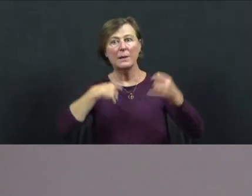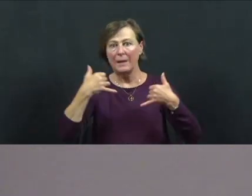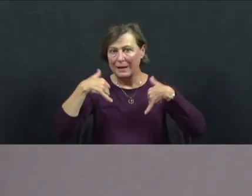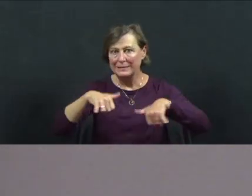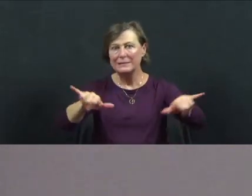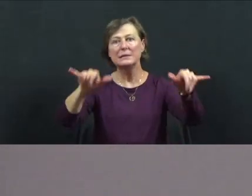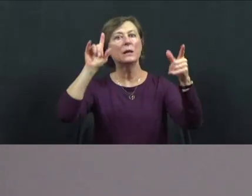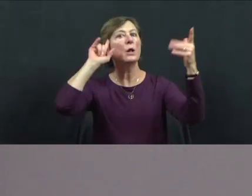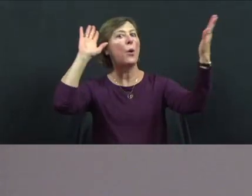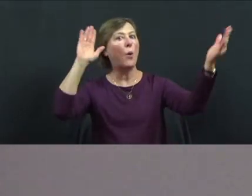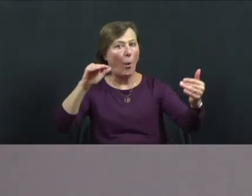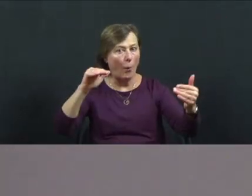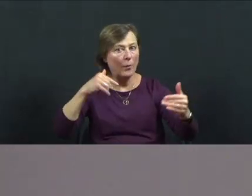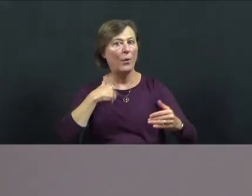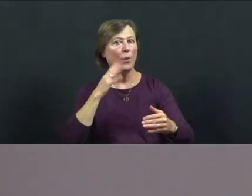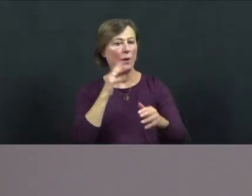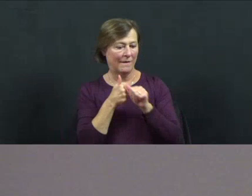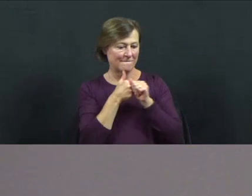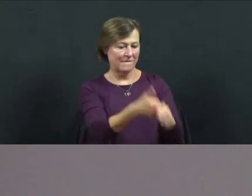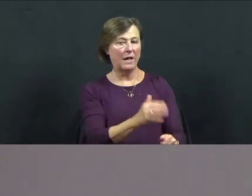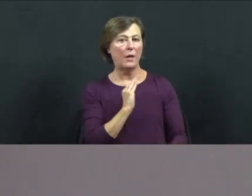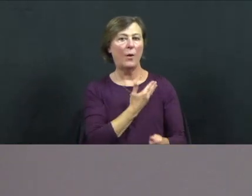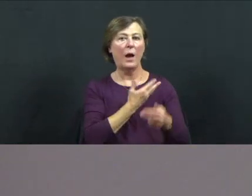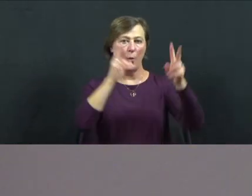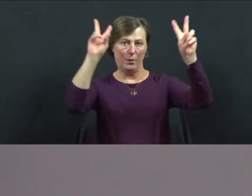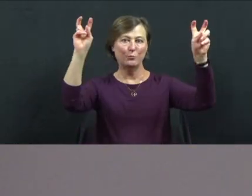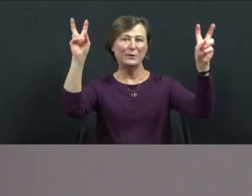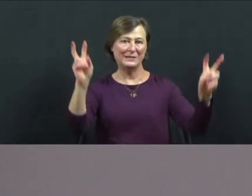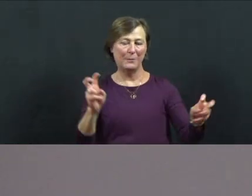that we will follow our principles."